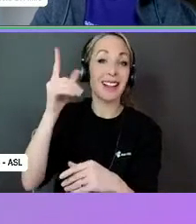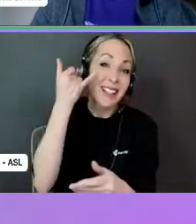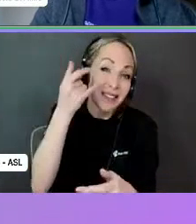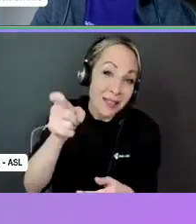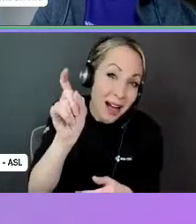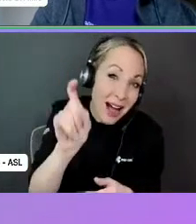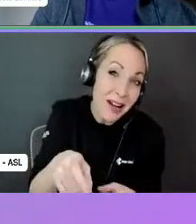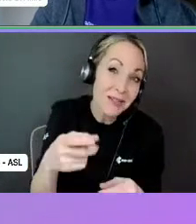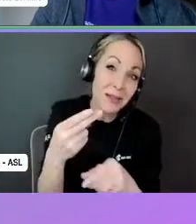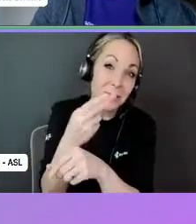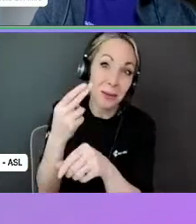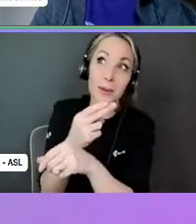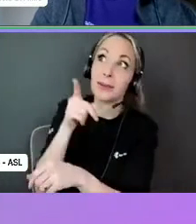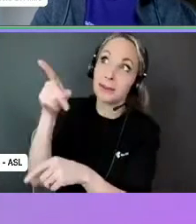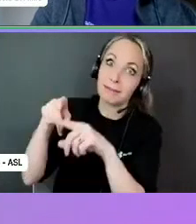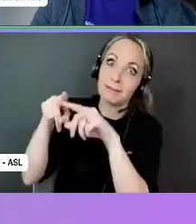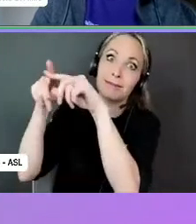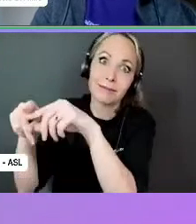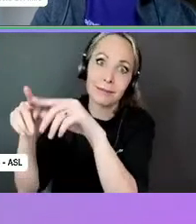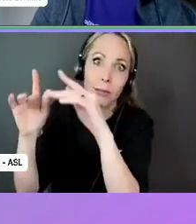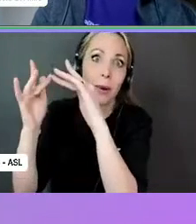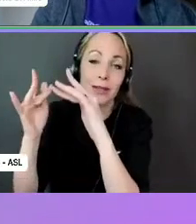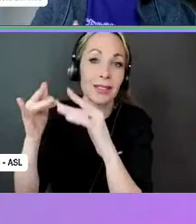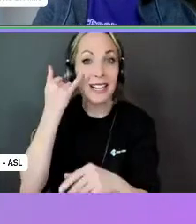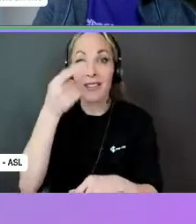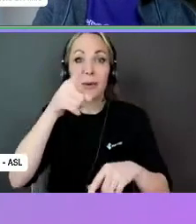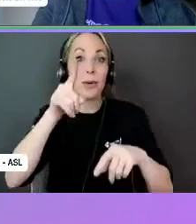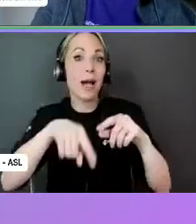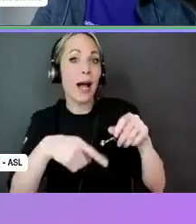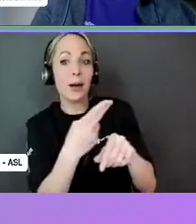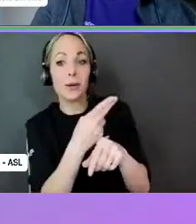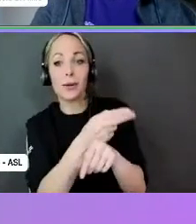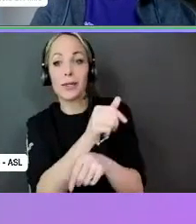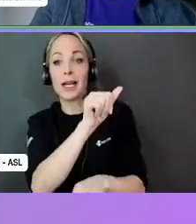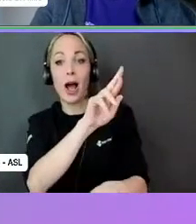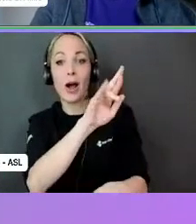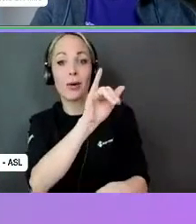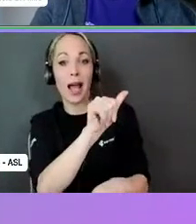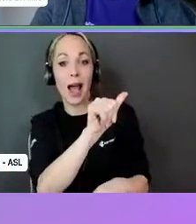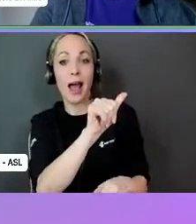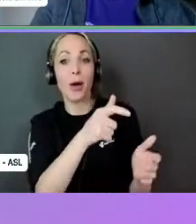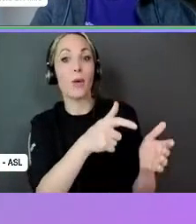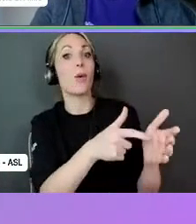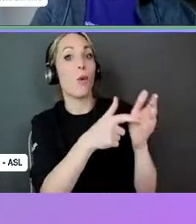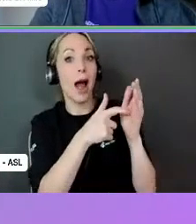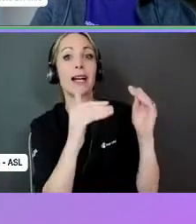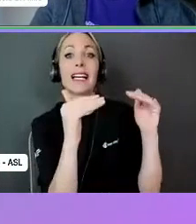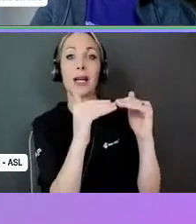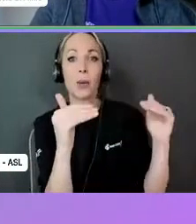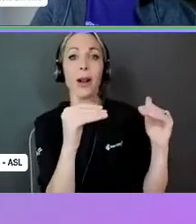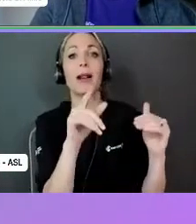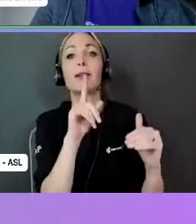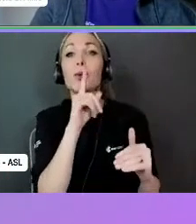messaging. So you can easily -- if for some reason you have to use the required attribute, and you can't use